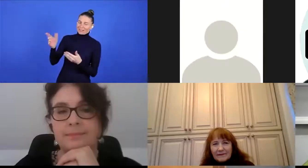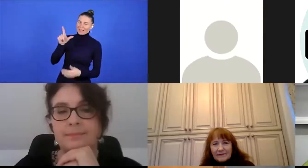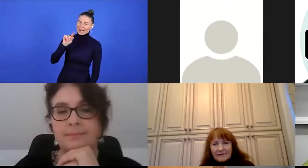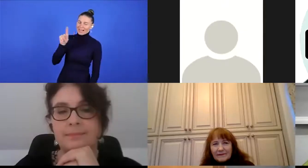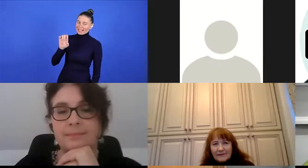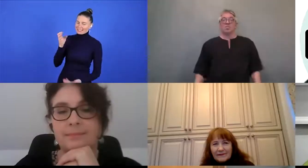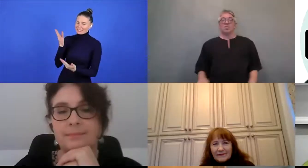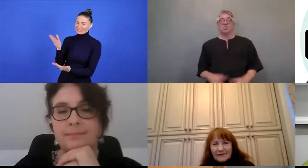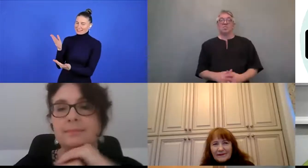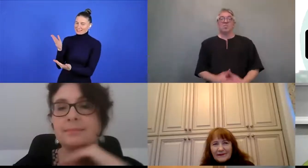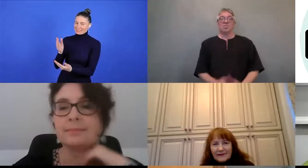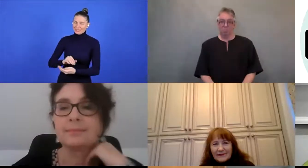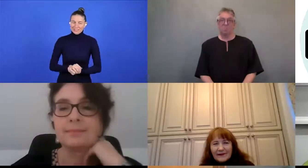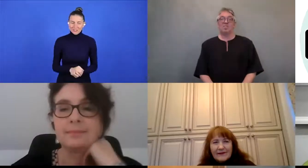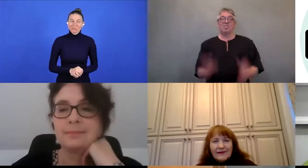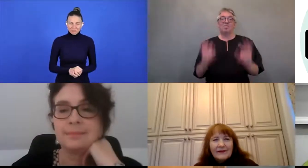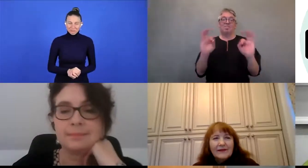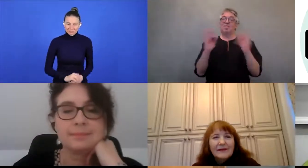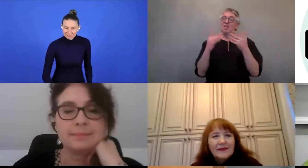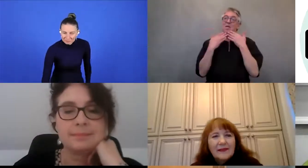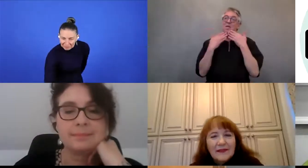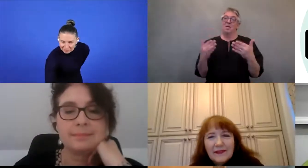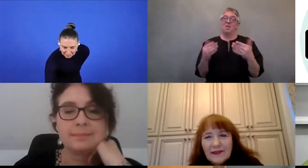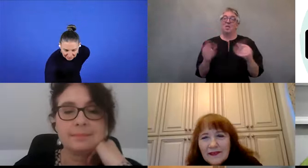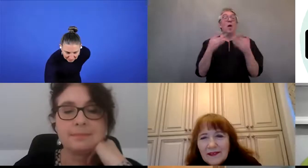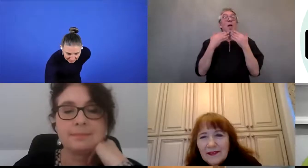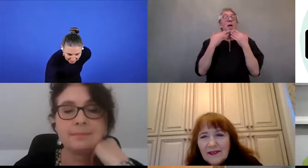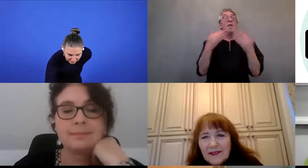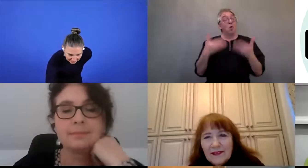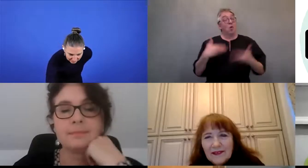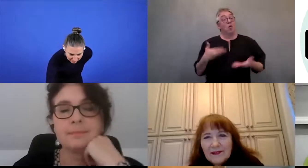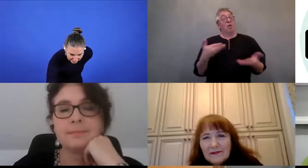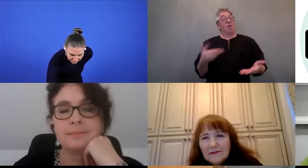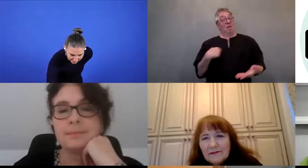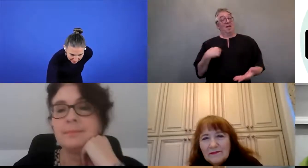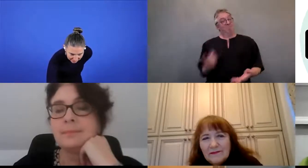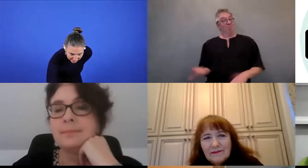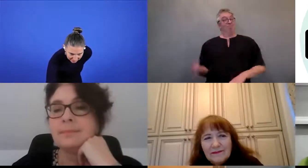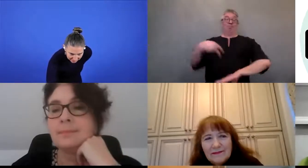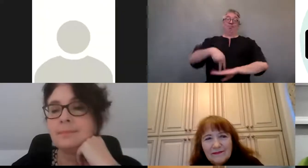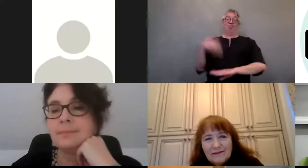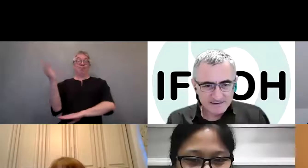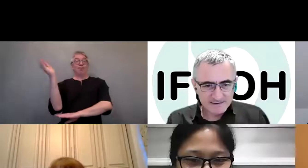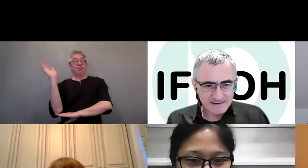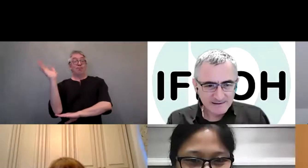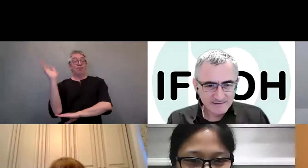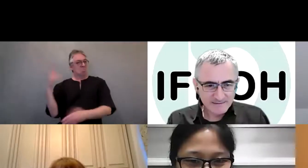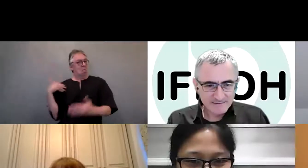Hearing Loss Association of America. Please, the floor is yours. >> LISE HAMLIN: Thank you. Thank